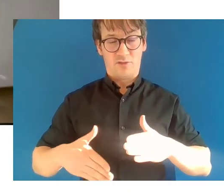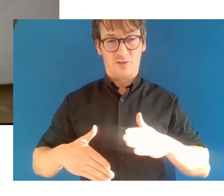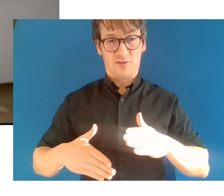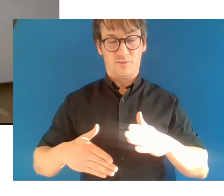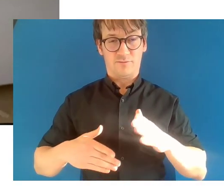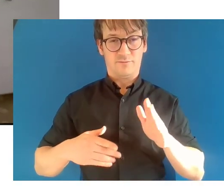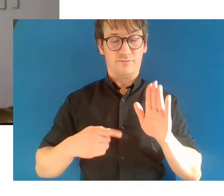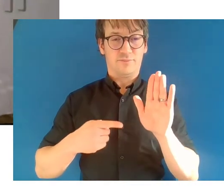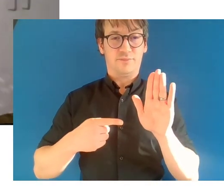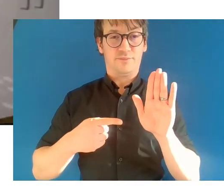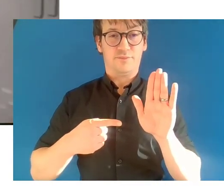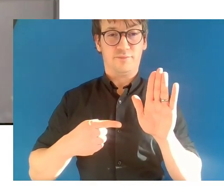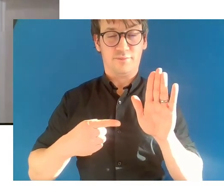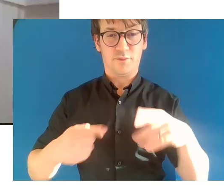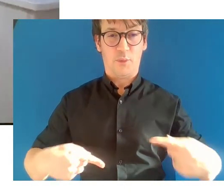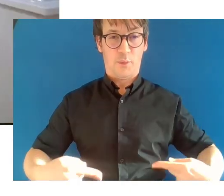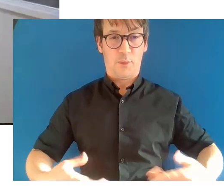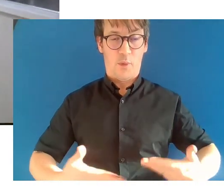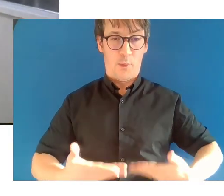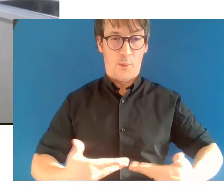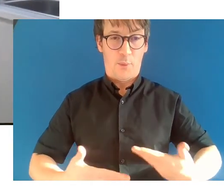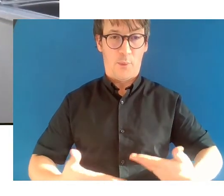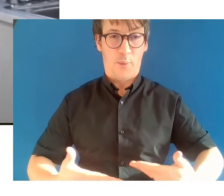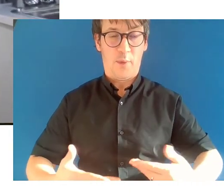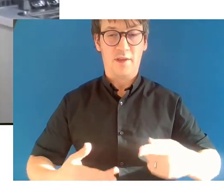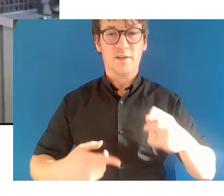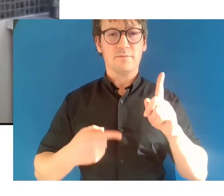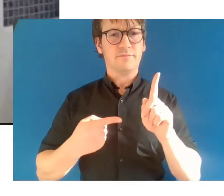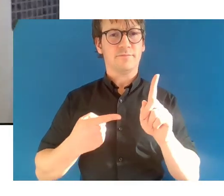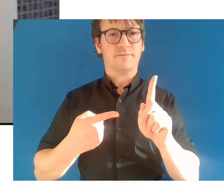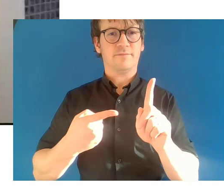I'm using to move around the space.